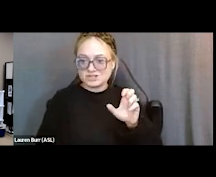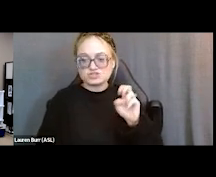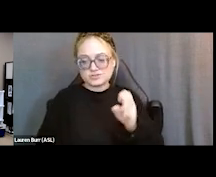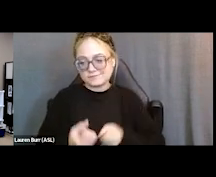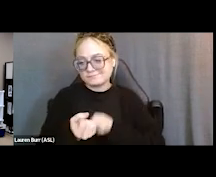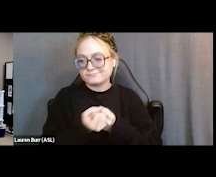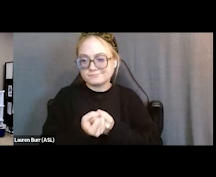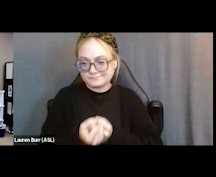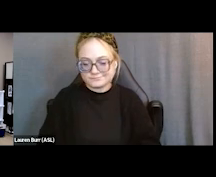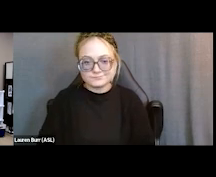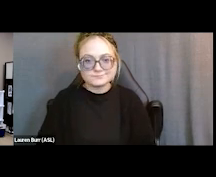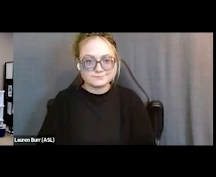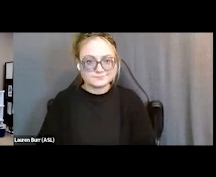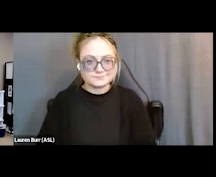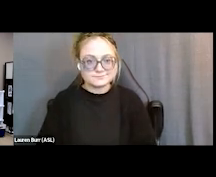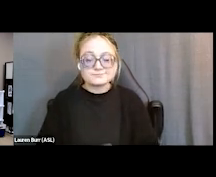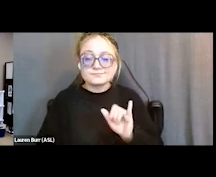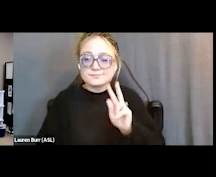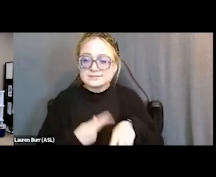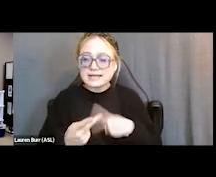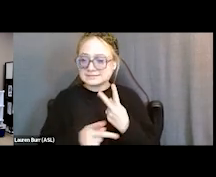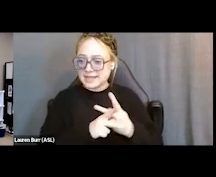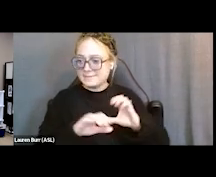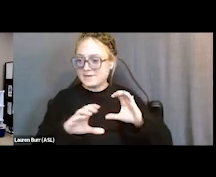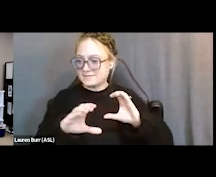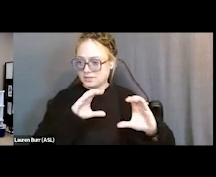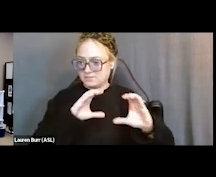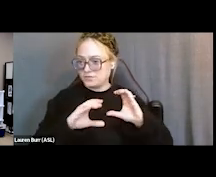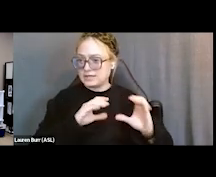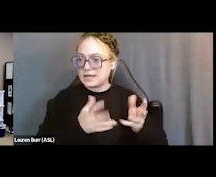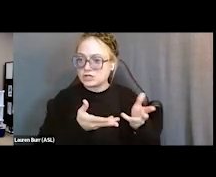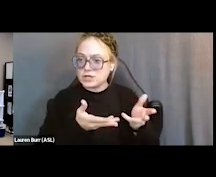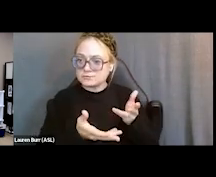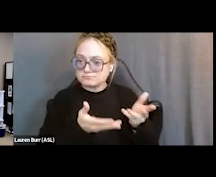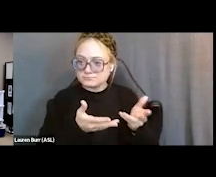Validation is a type of communication to a person that the responses make sense and are